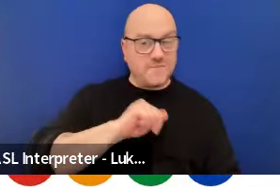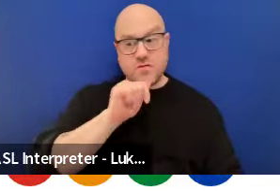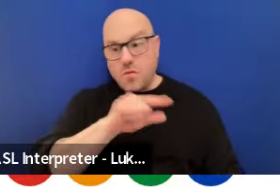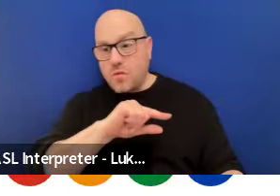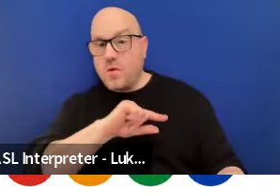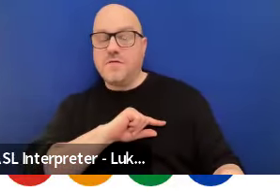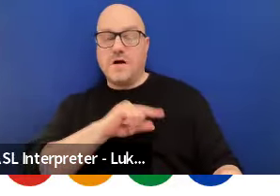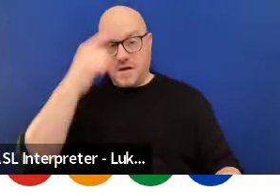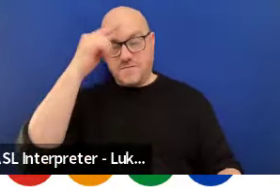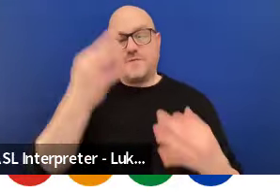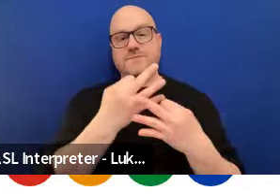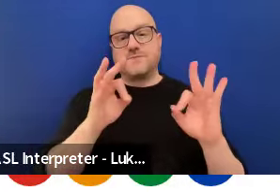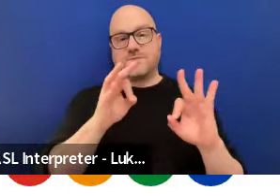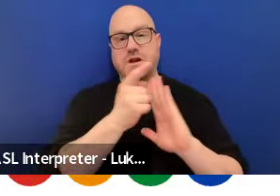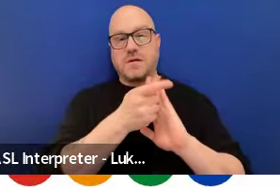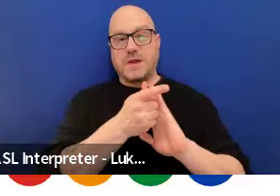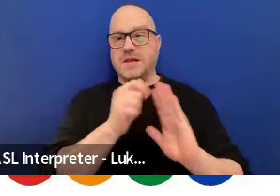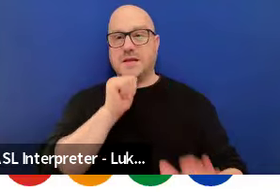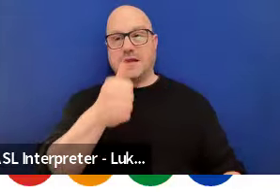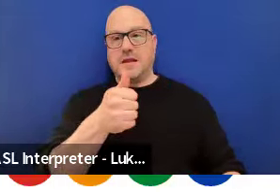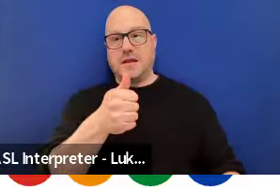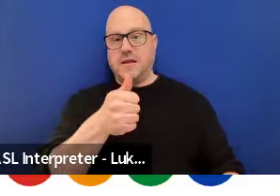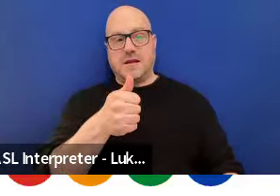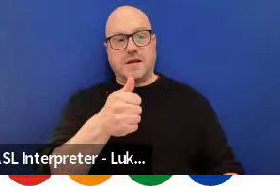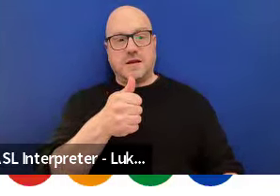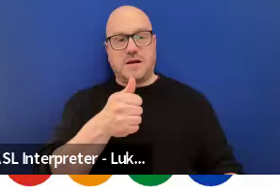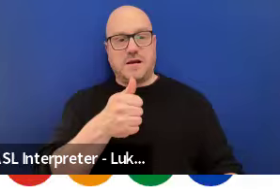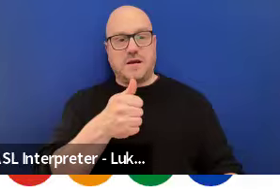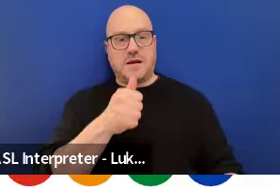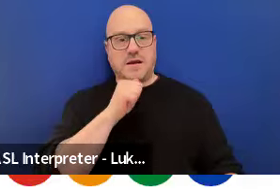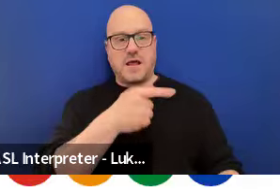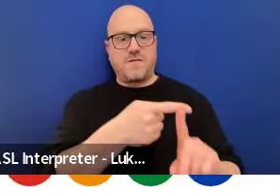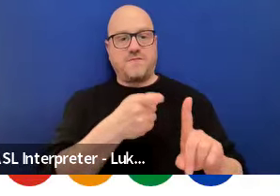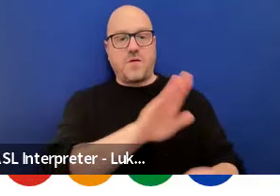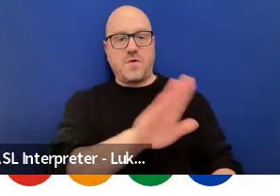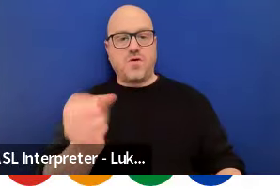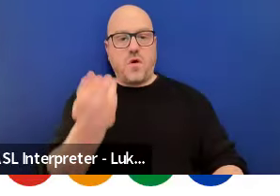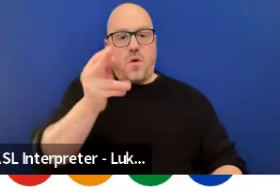THE IRA FOLKS WOULD KNOW WHETHER OR NOT YOU QUALIFIED FOR FREE MINUTES.